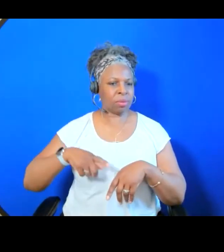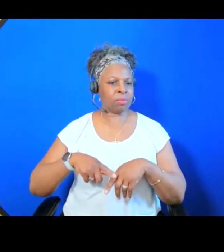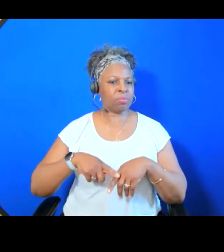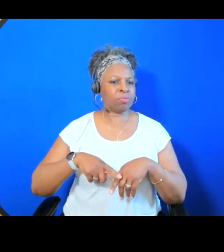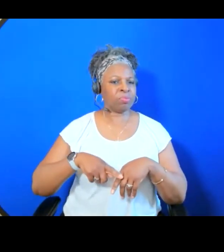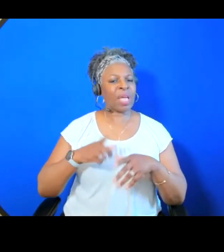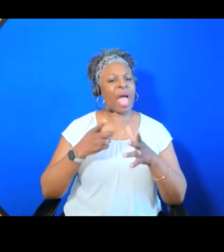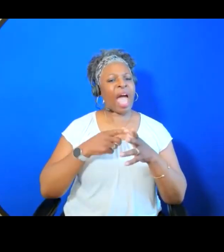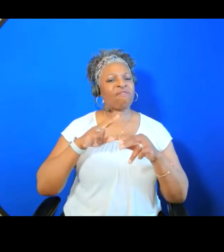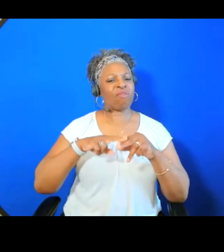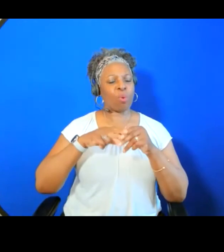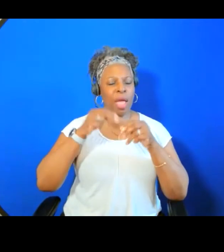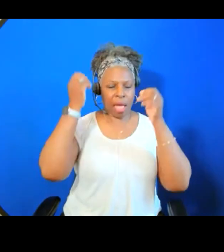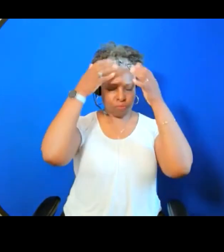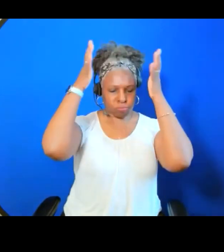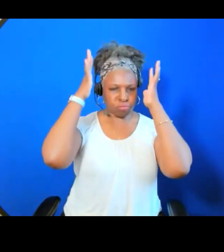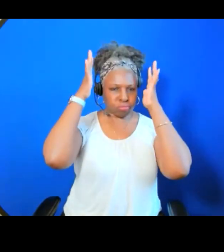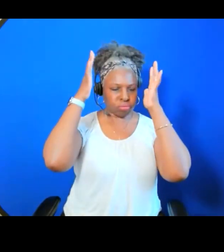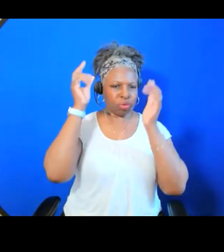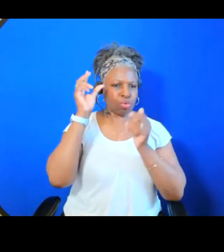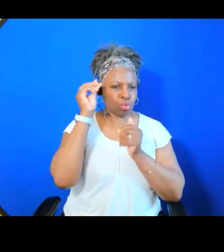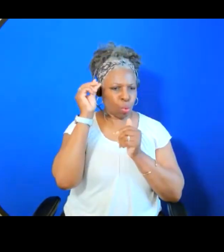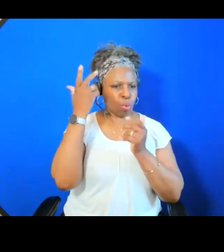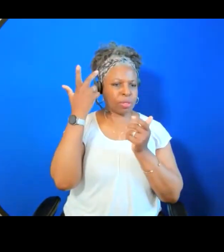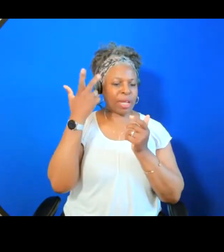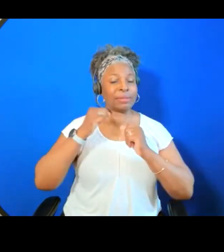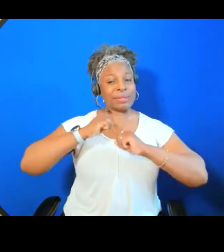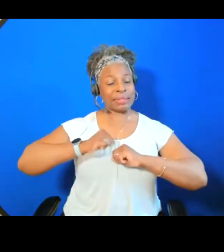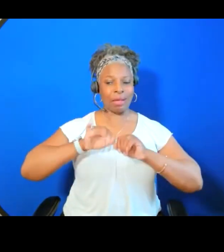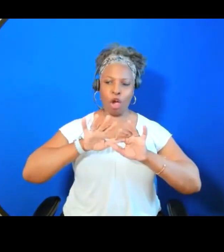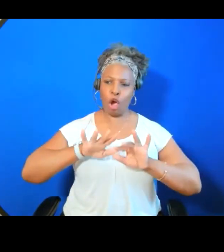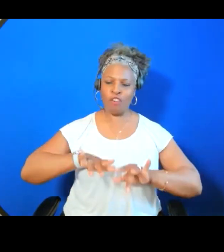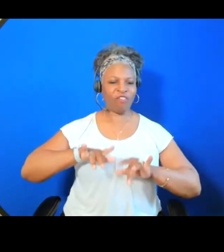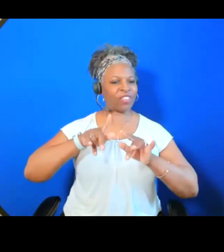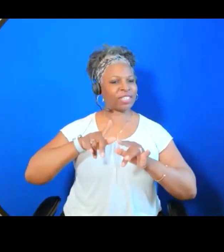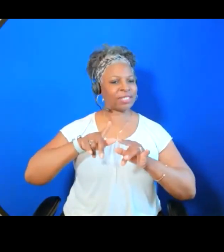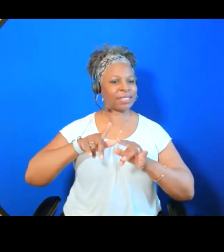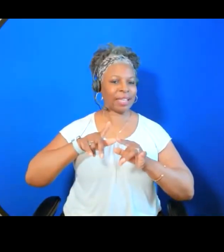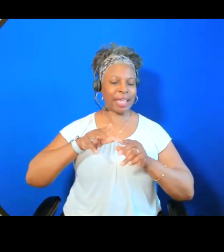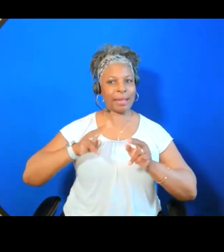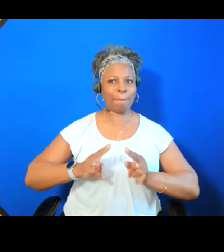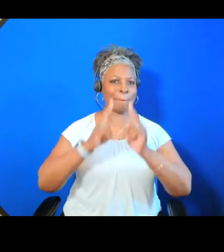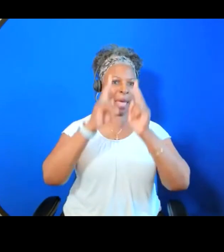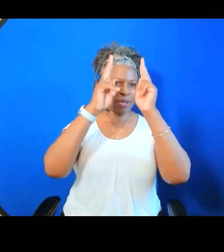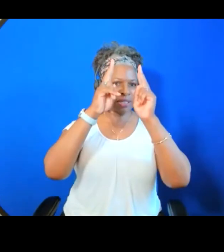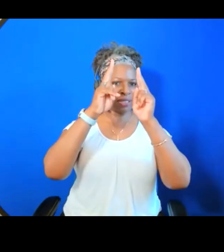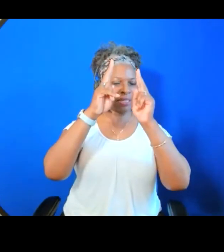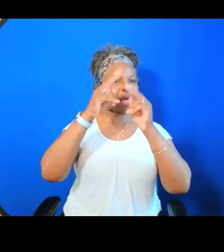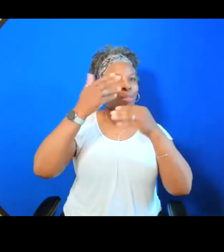And yeah, I'm sitting in an office in Paris with a white wall behind me. So yeah.